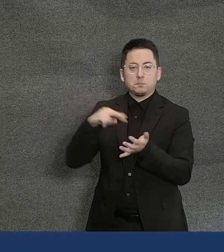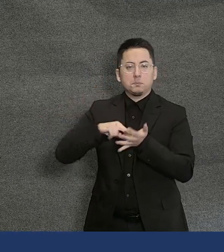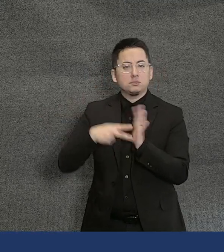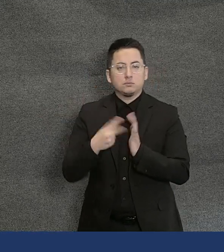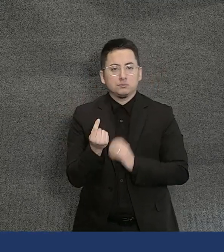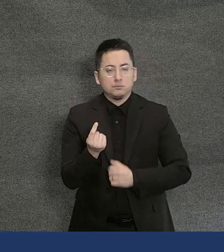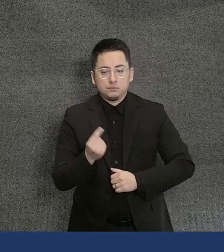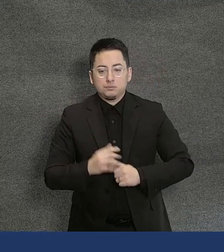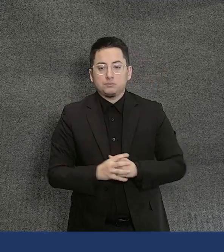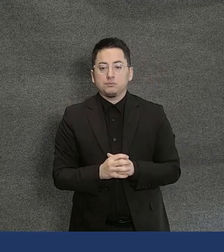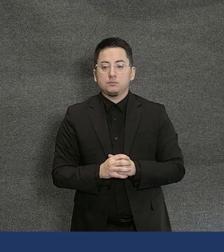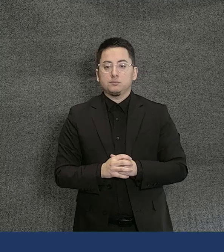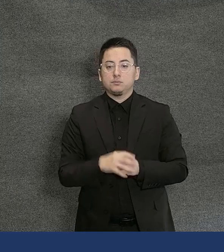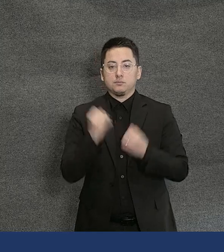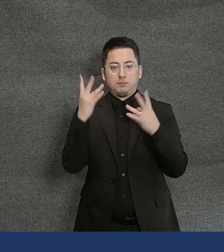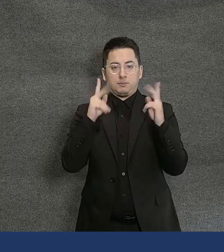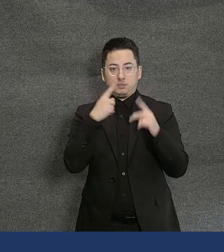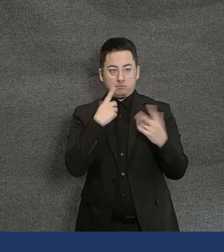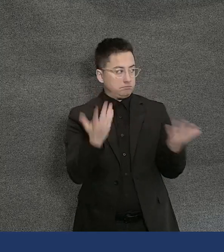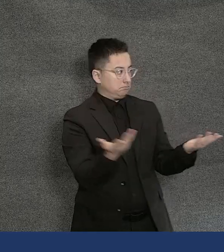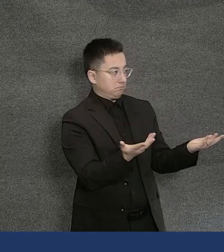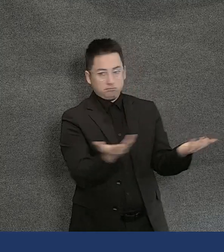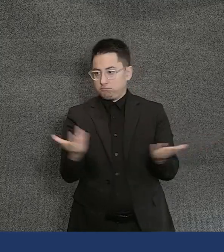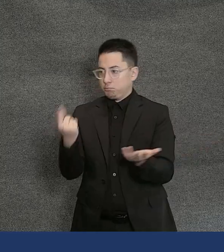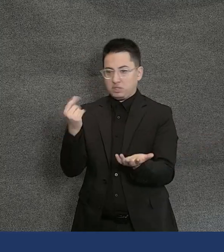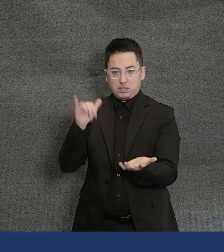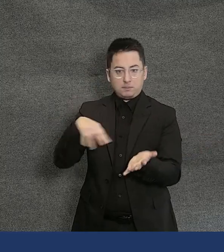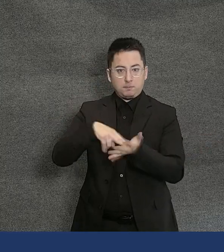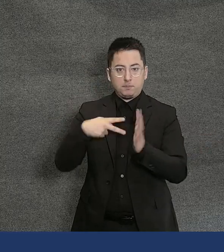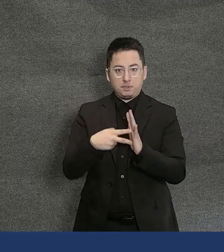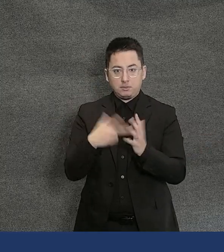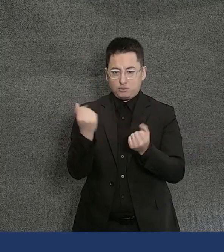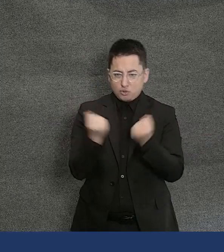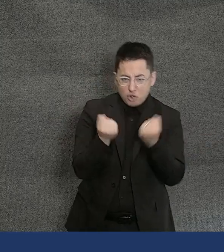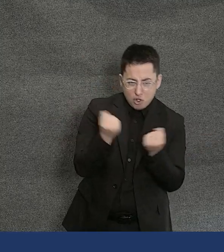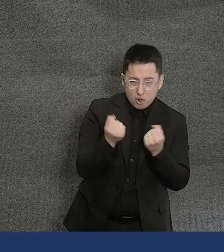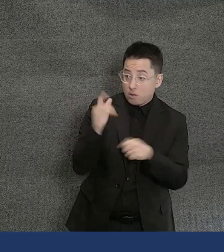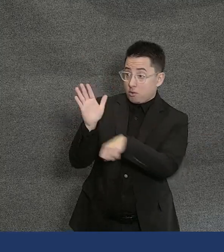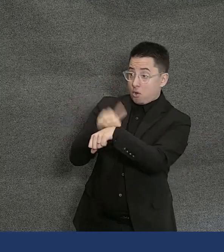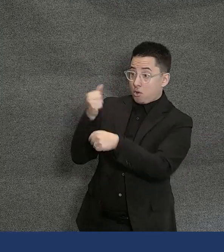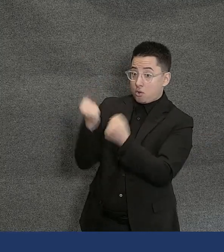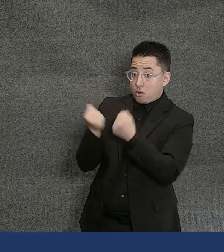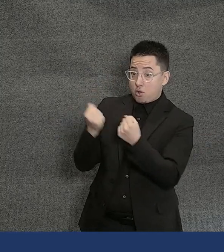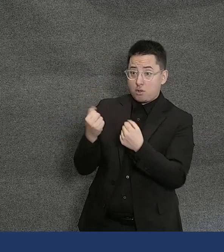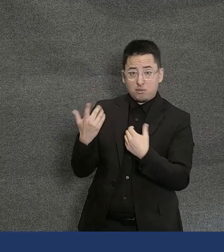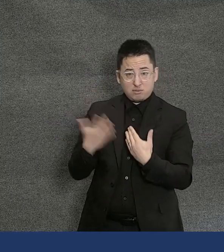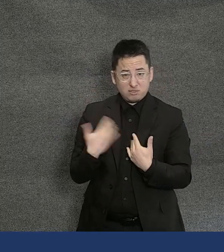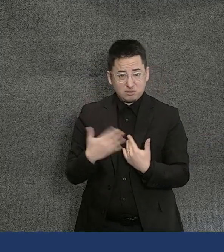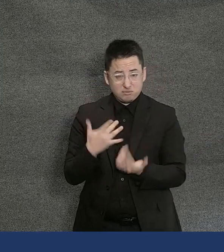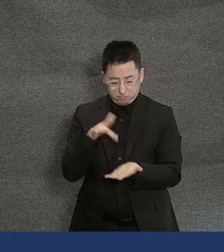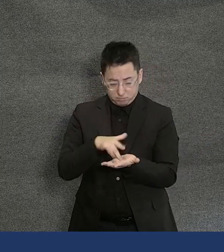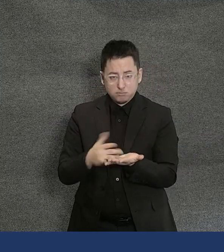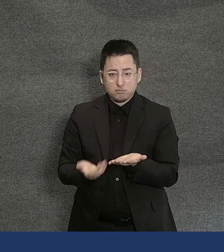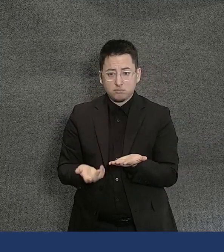to have a car show up, or to hop in their car, or to hop on a bus whenever they want to go, wherever they want.